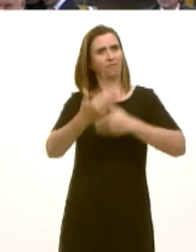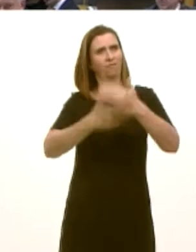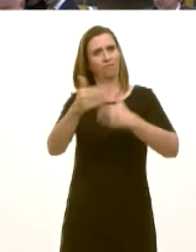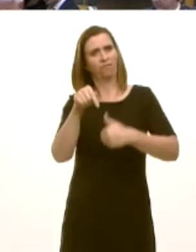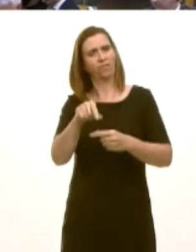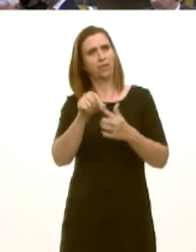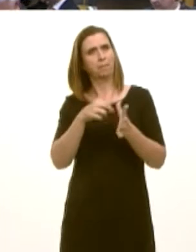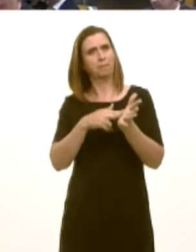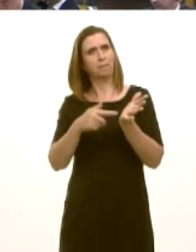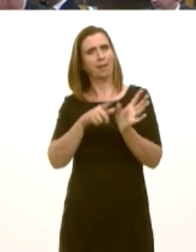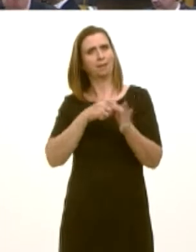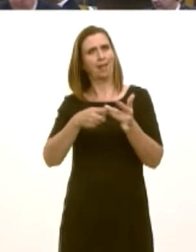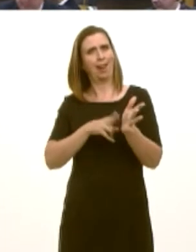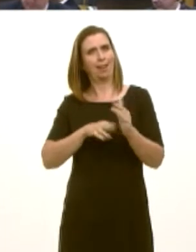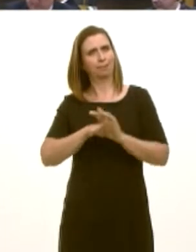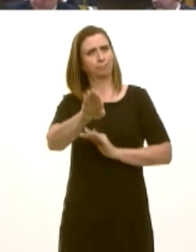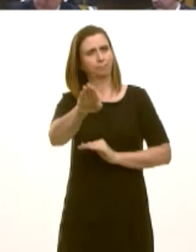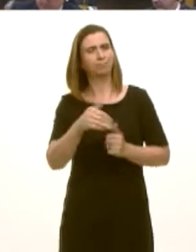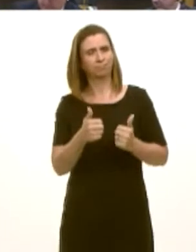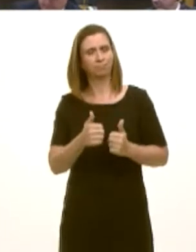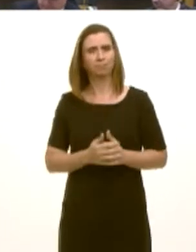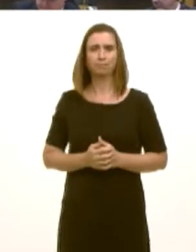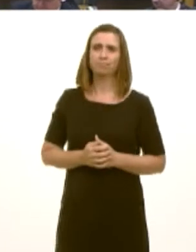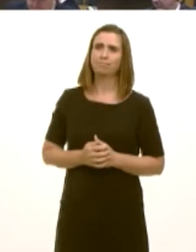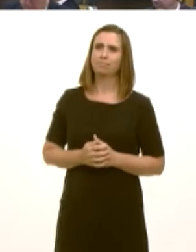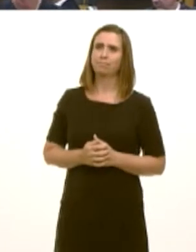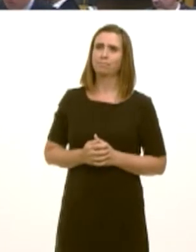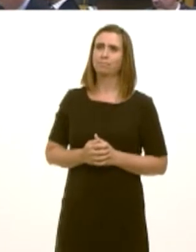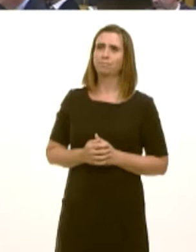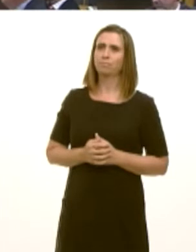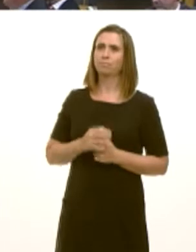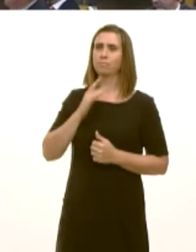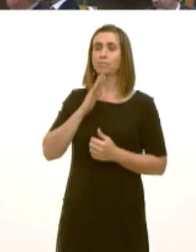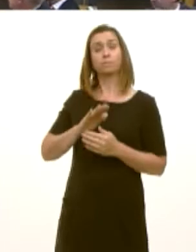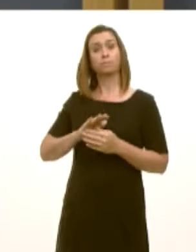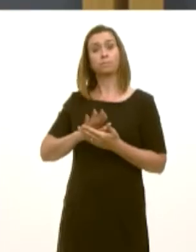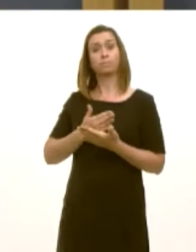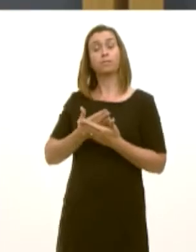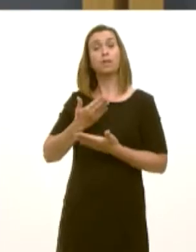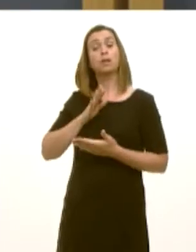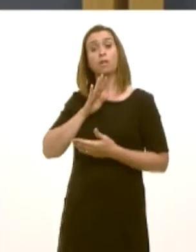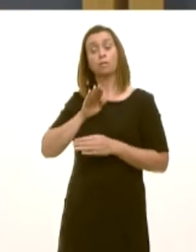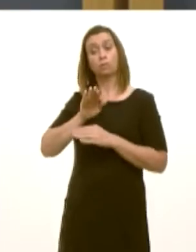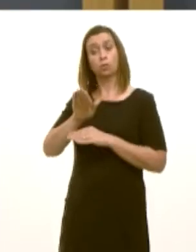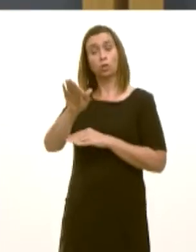Mike Hedges: The future of our language is in the hands of our children.